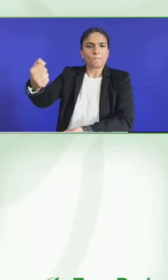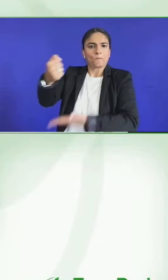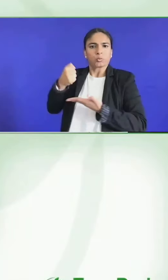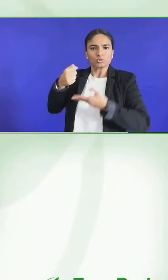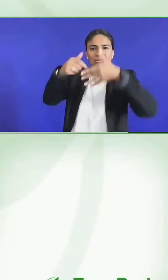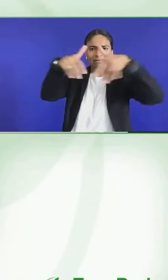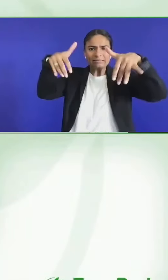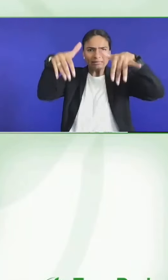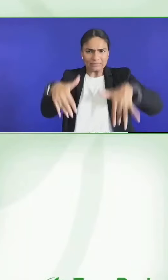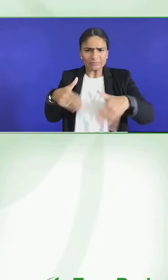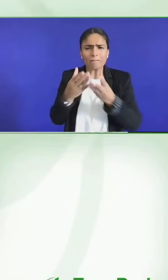I just want to say that.